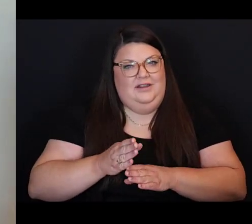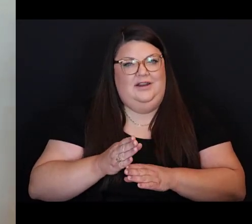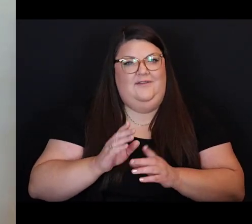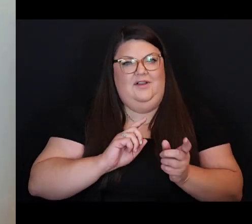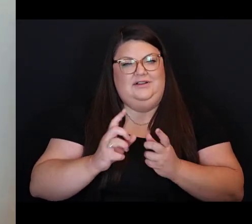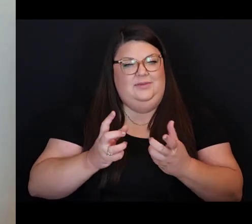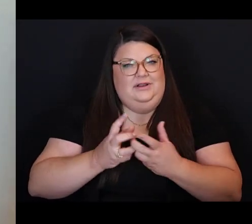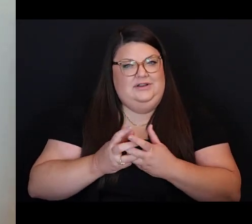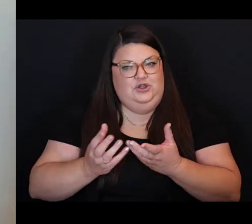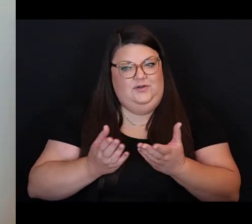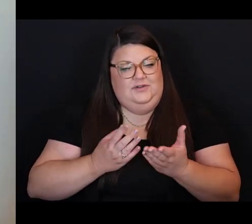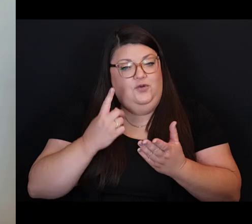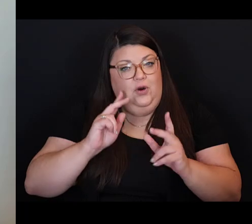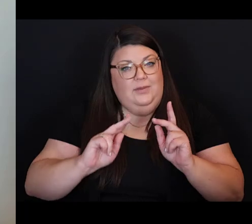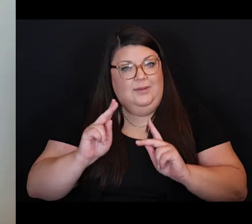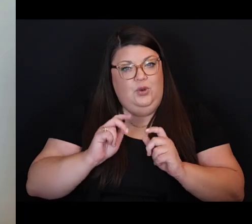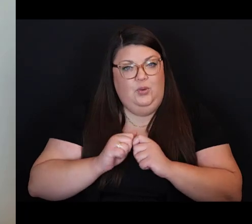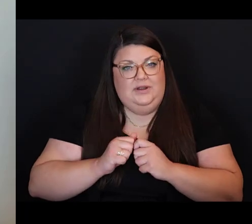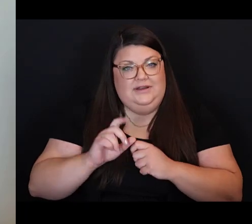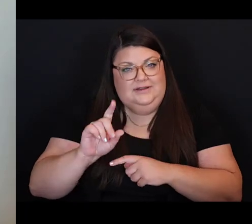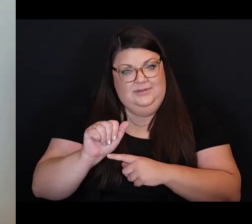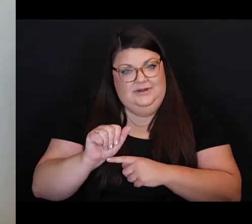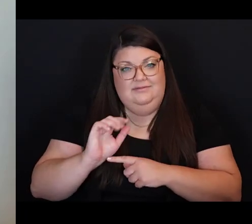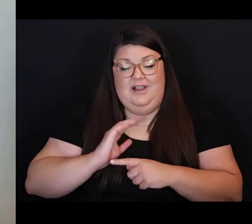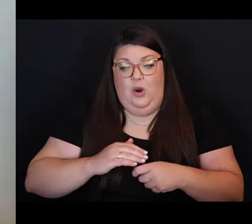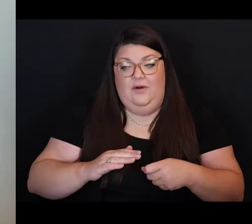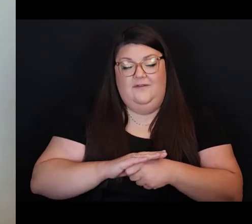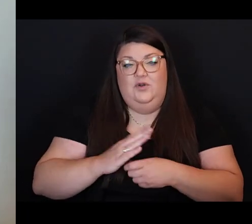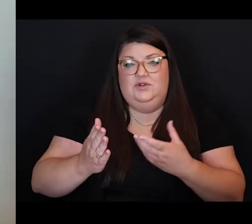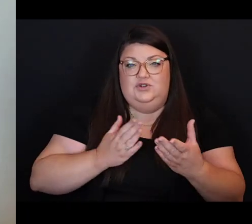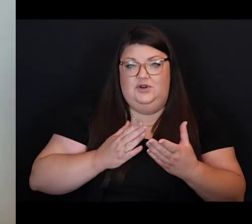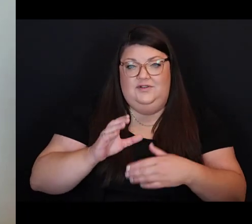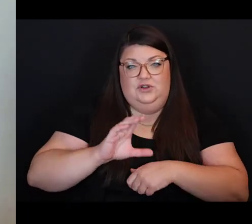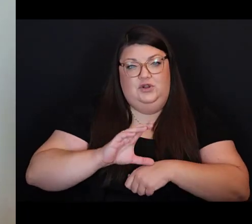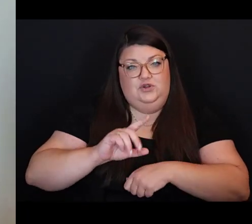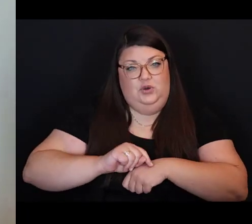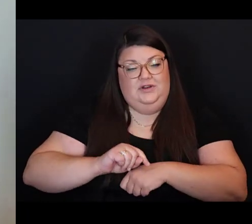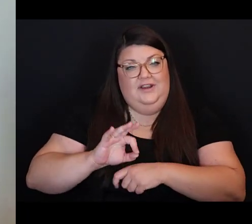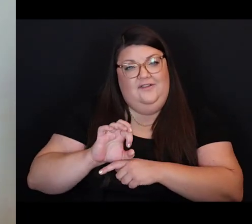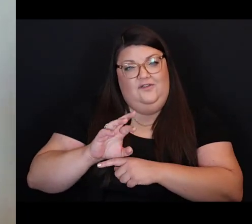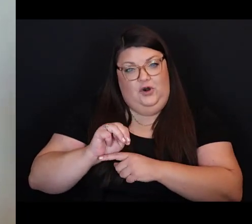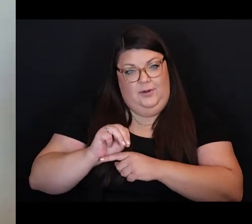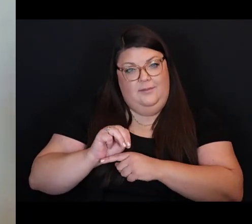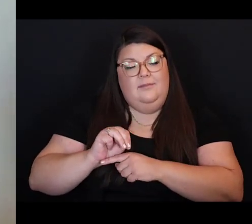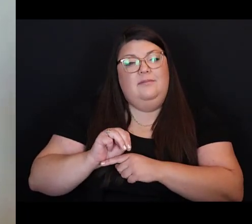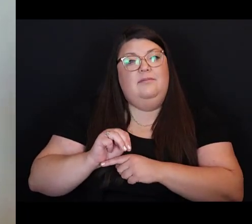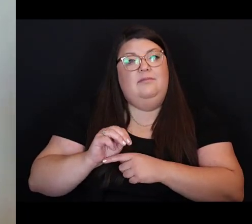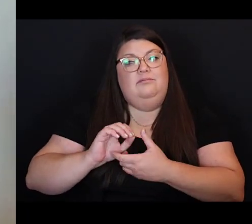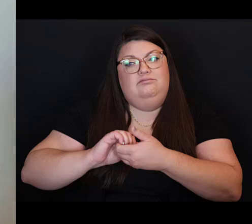services for people with disabilities. Our full-service consulting firm works in partnership